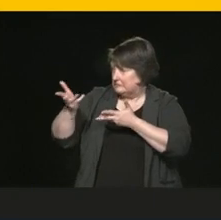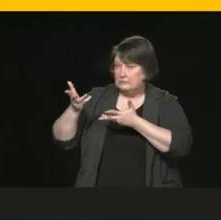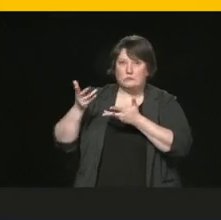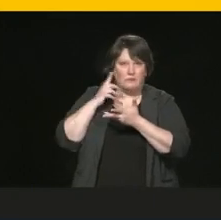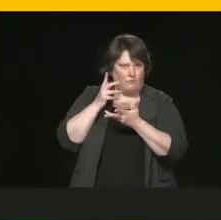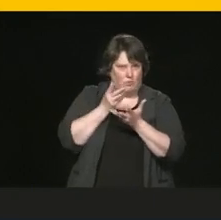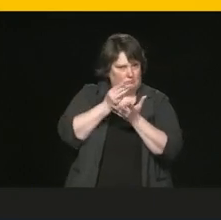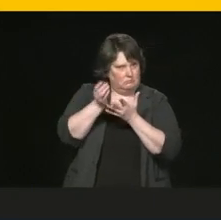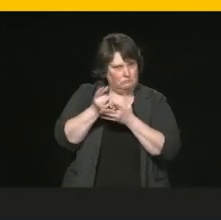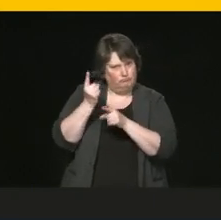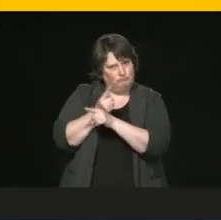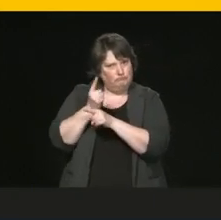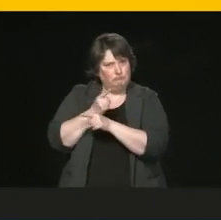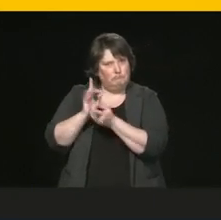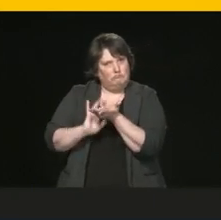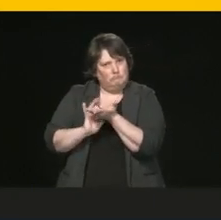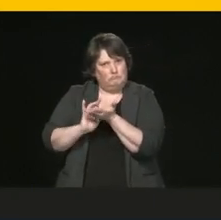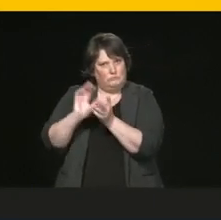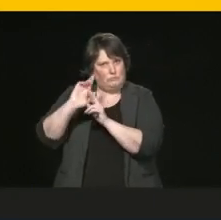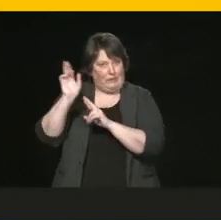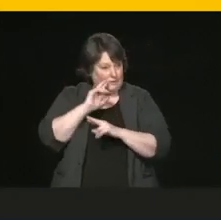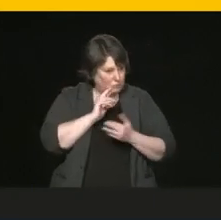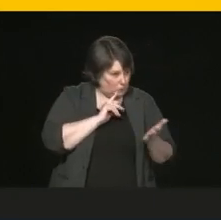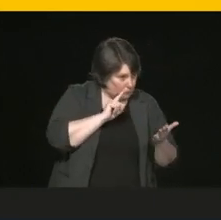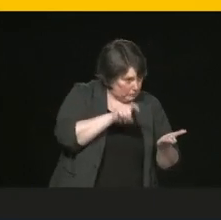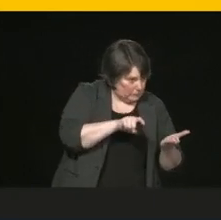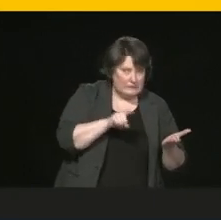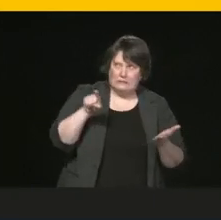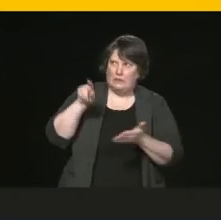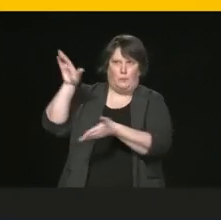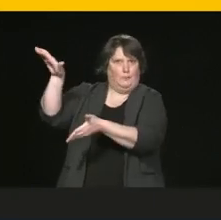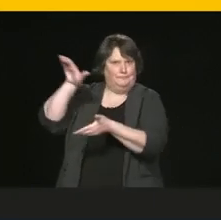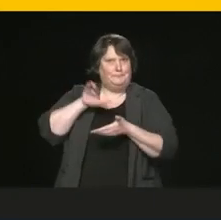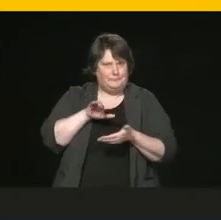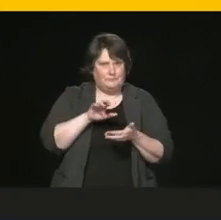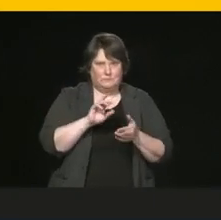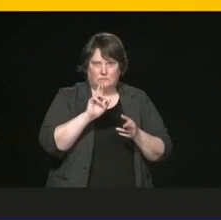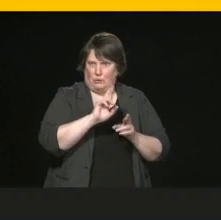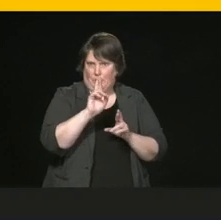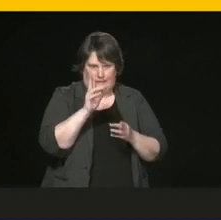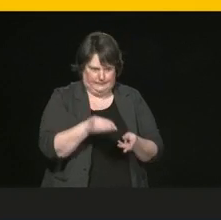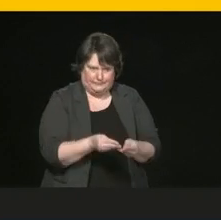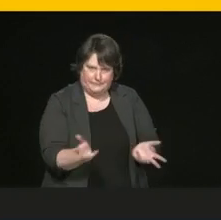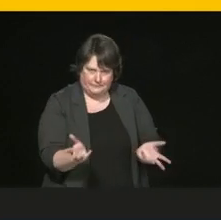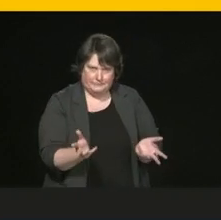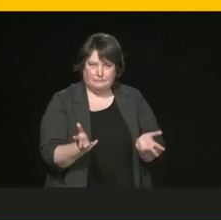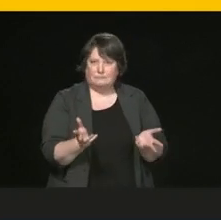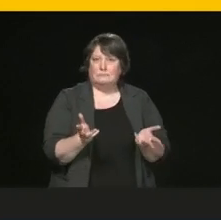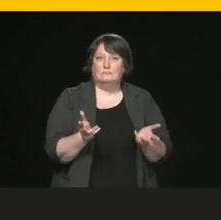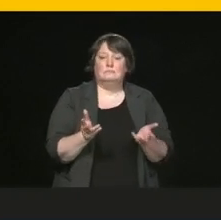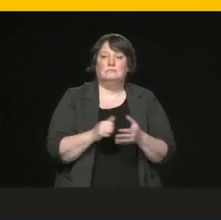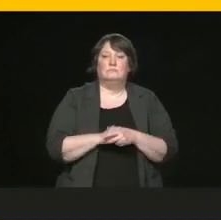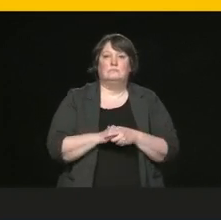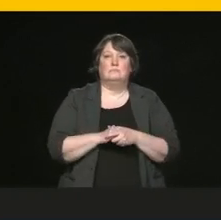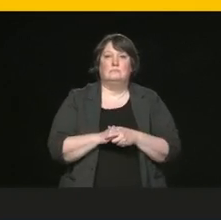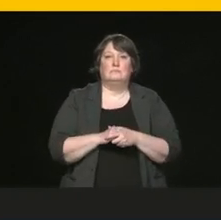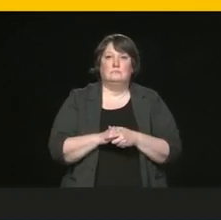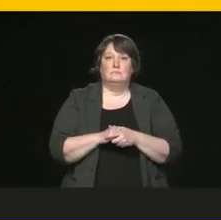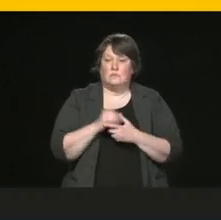ENSURE THAT THERE WILL BE THE